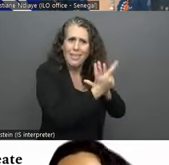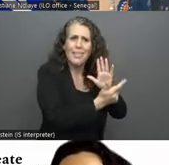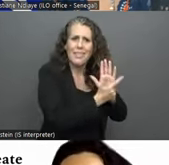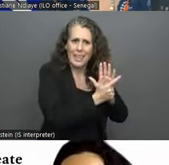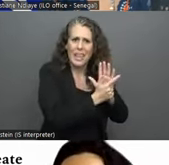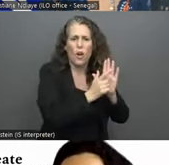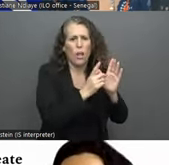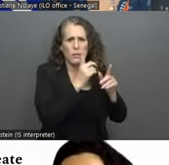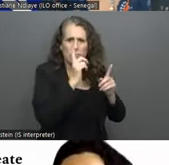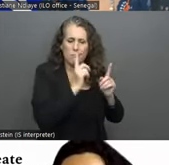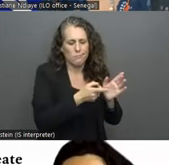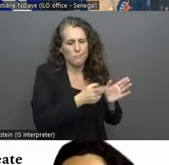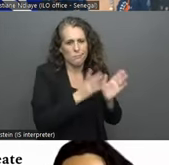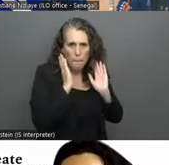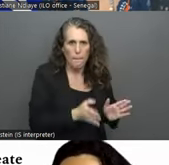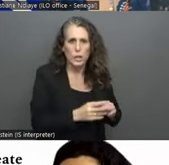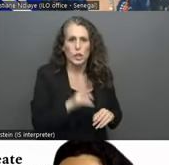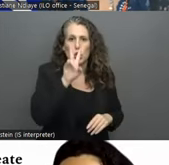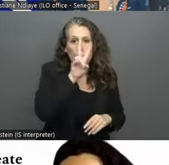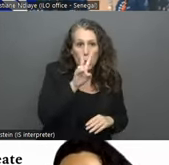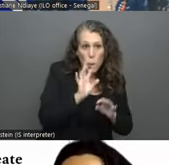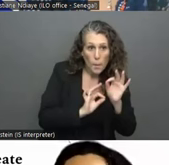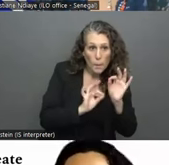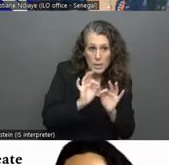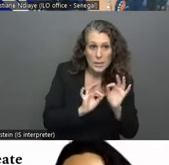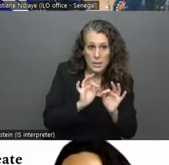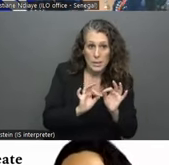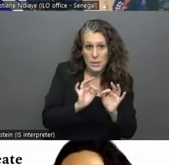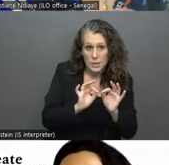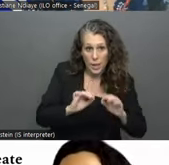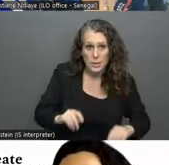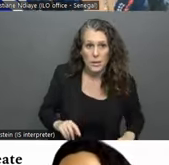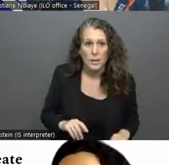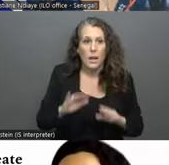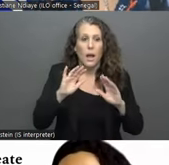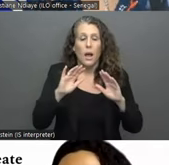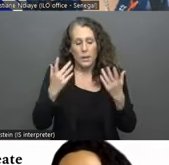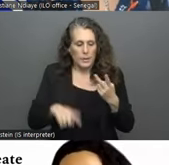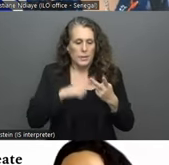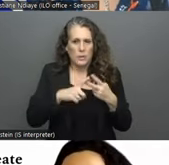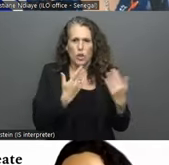a minimum, and it's recruitment so partnerships with specialist organizations to really increase